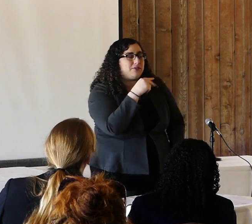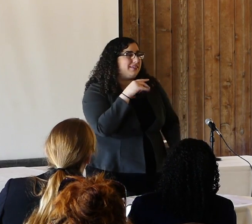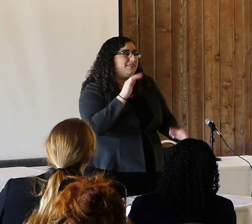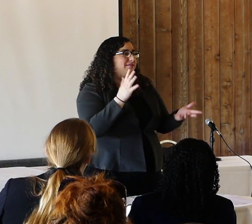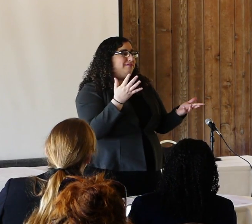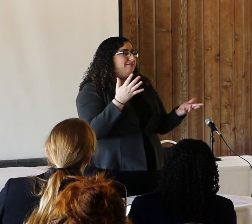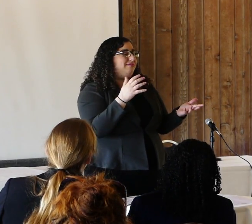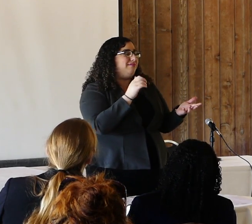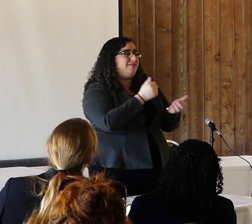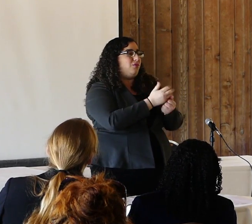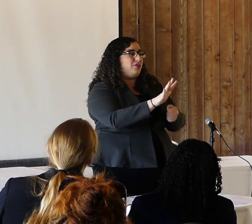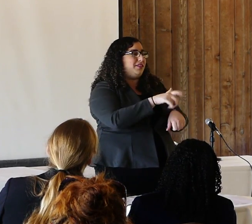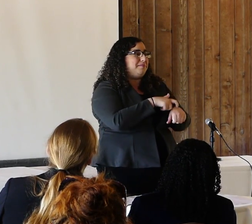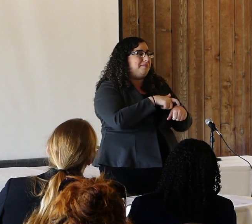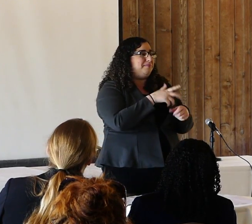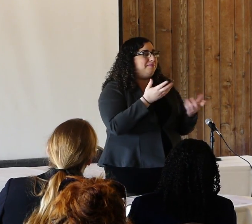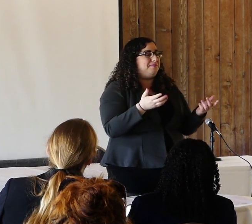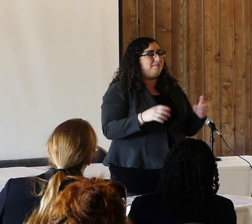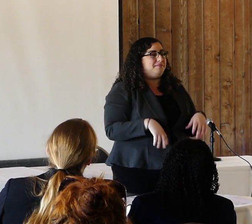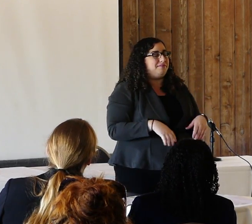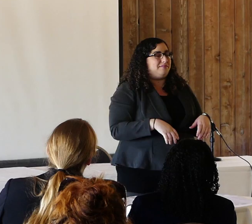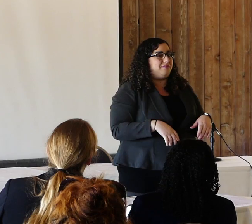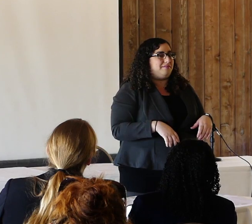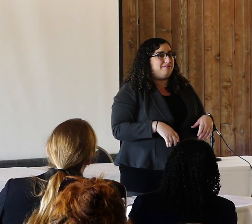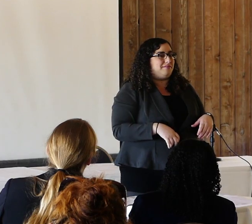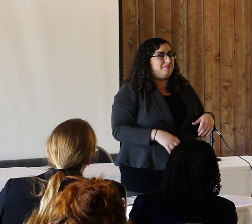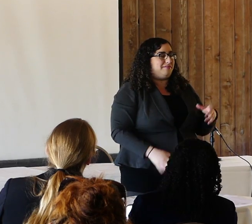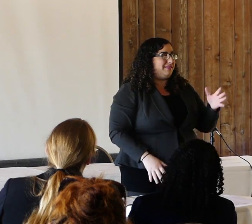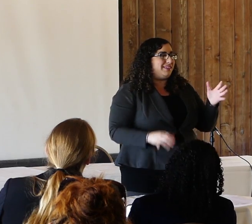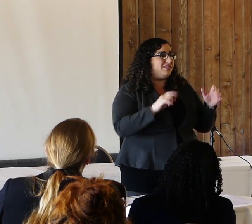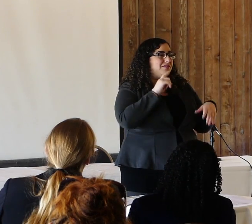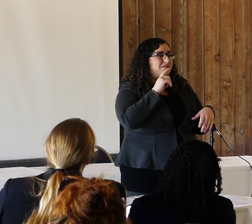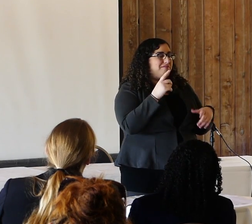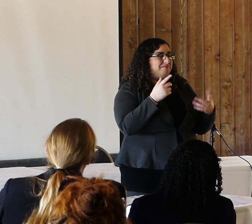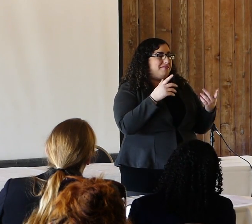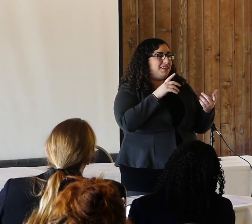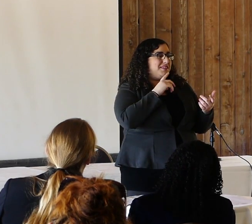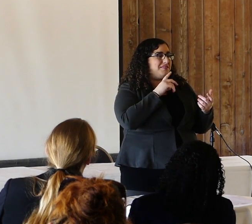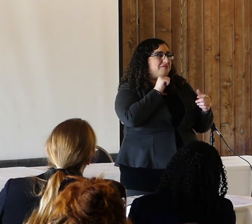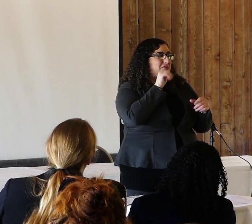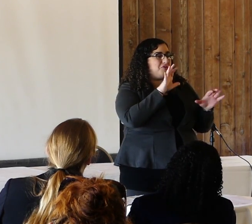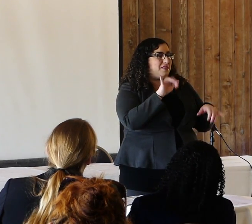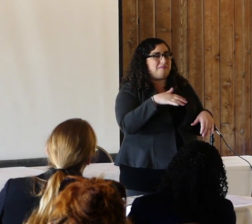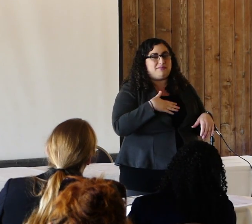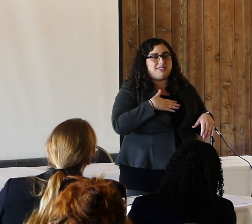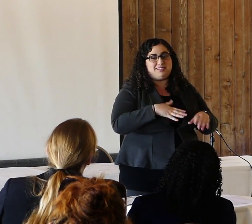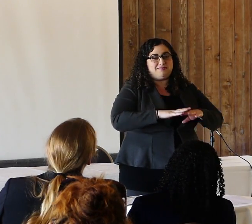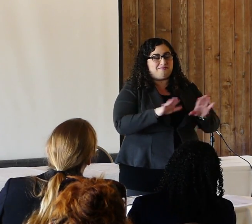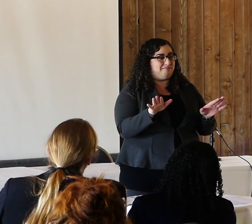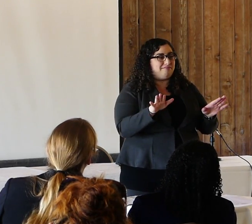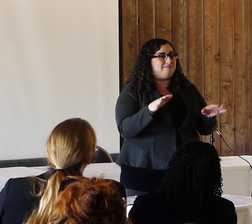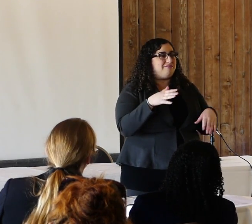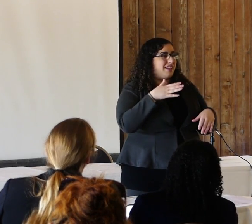people usually miss when you are just relying on lip read. And that's a question we get all the time. Can you read my lips? Is what people ask us.